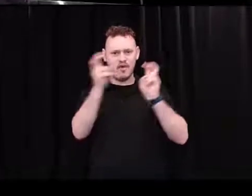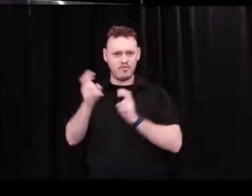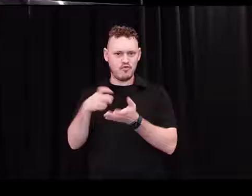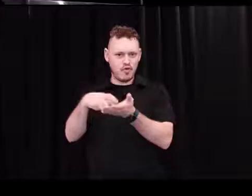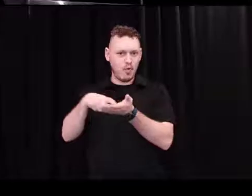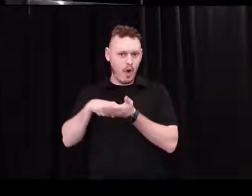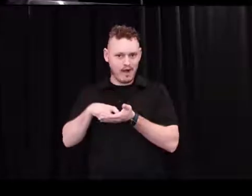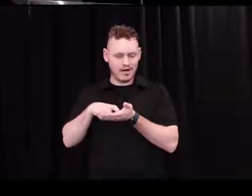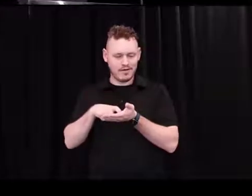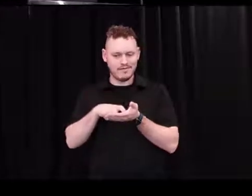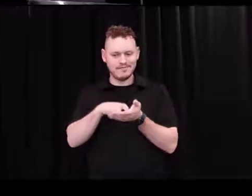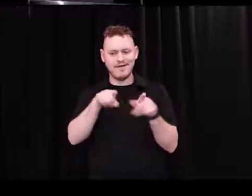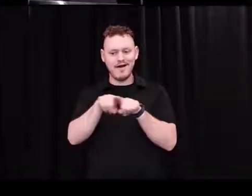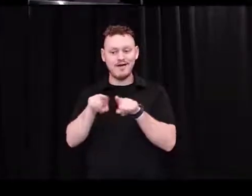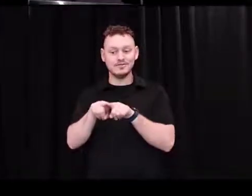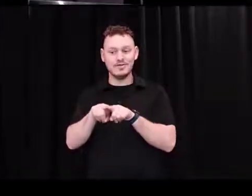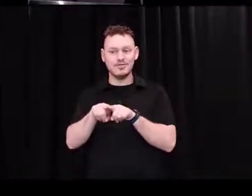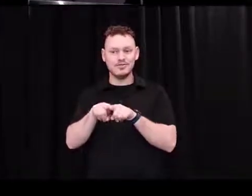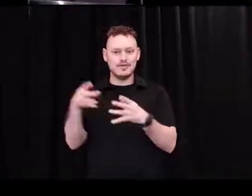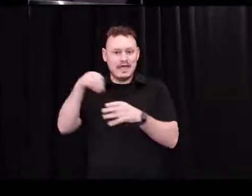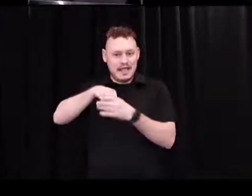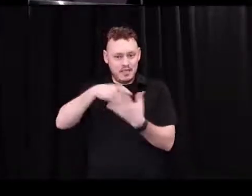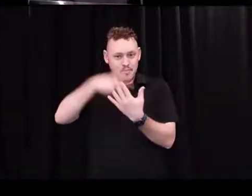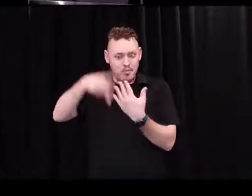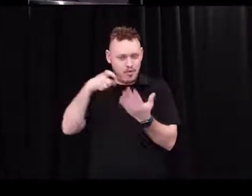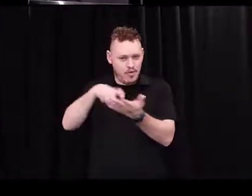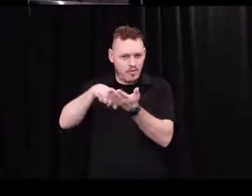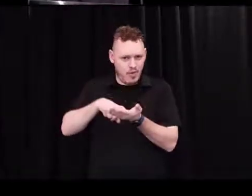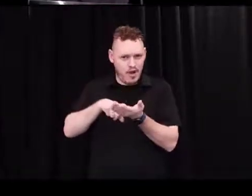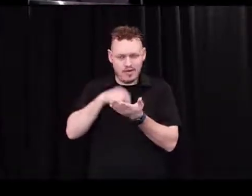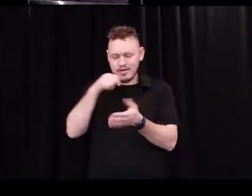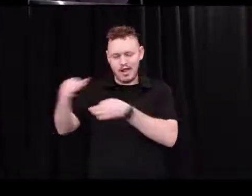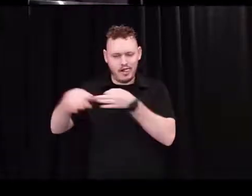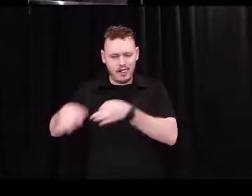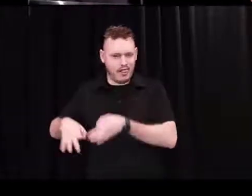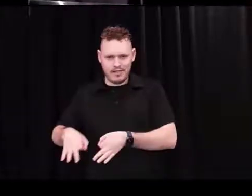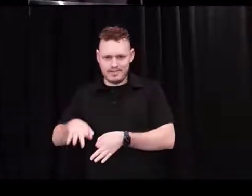they're also programmatically marked as required, but we won't go into that stuff. Hit the submit